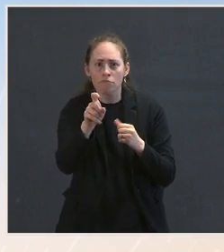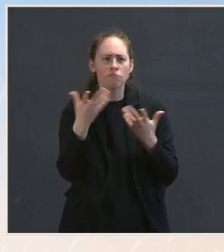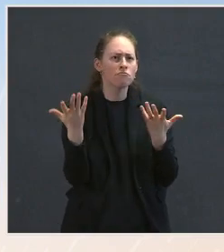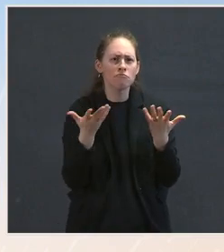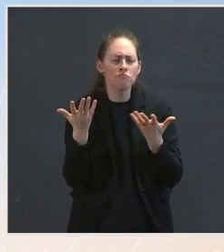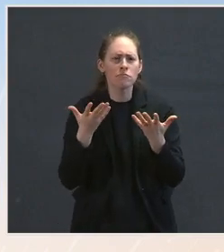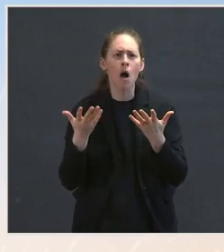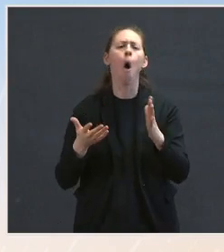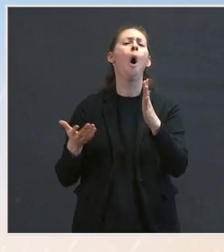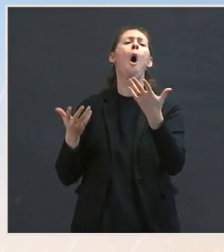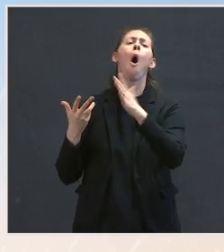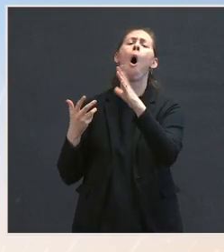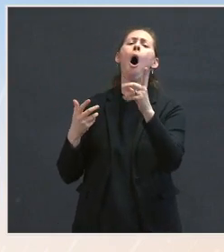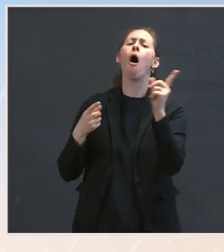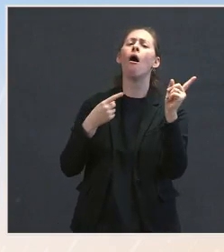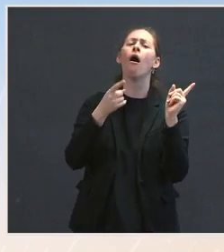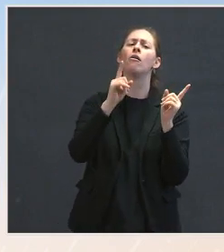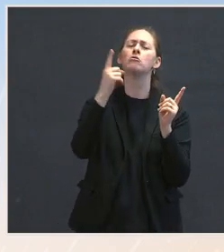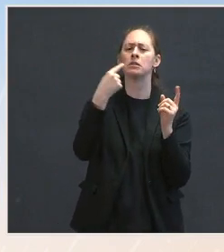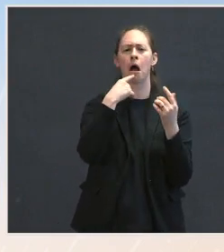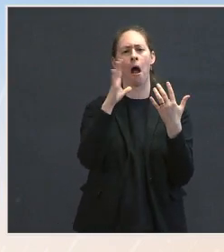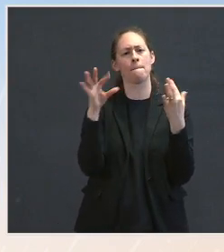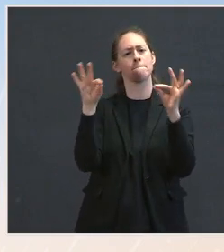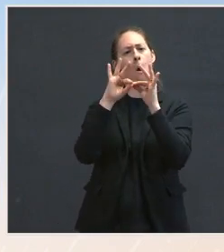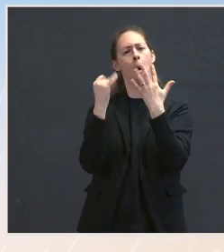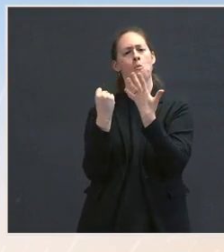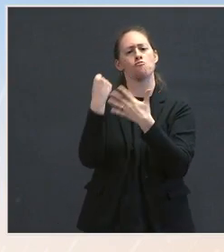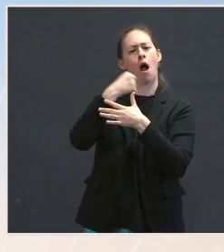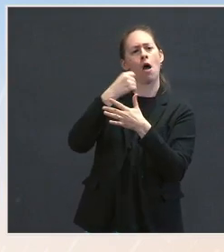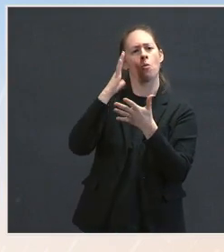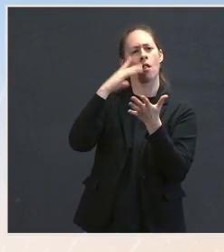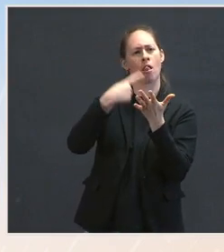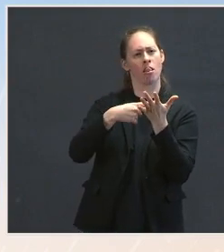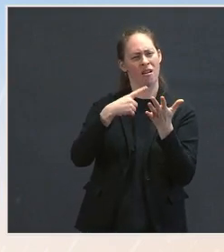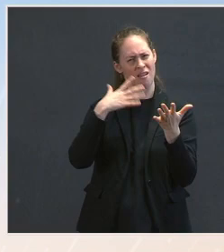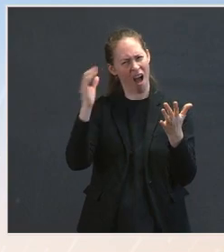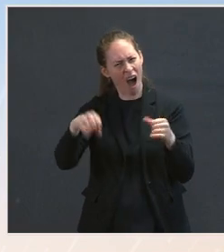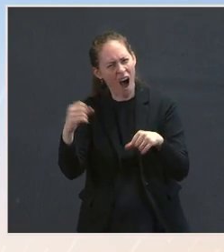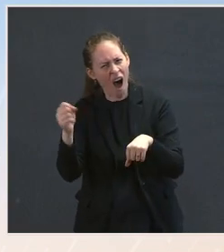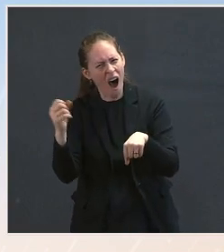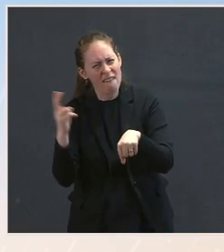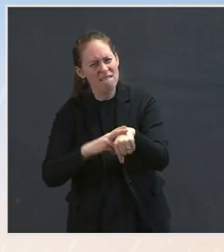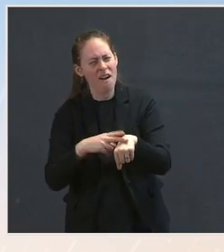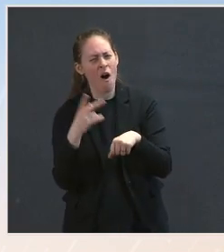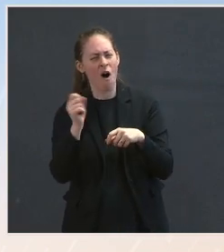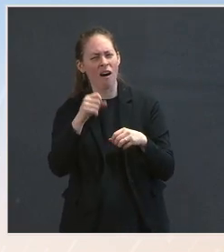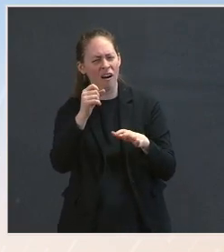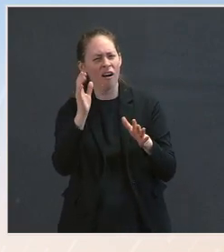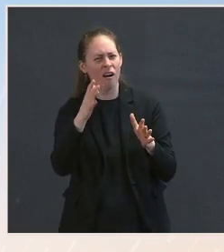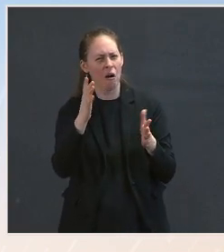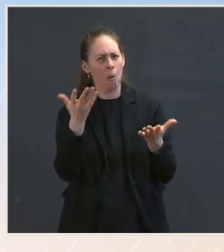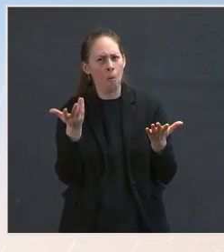Ms. Psaki: Of course. The Press: He talks about it with great urgency. He could've brought it up. And I'm just curious why he didn't.